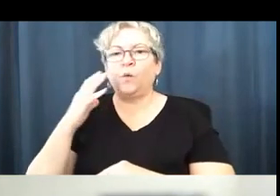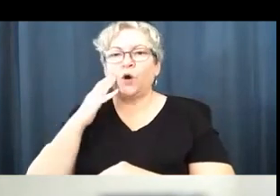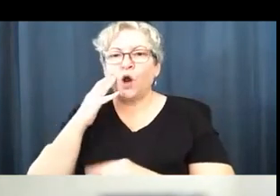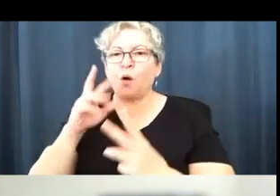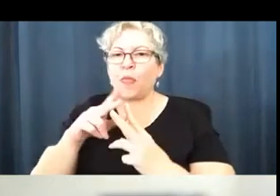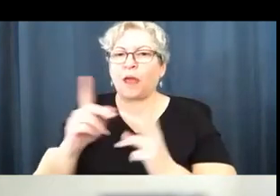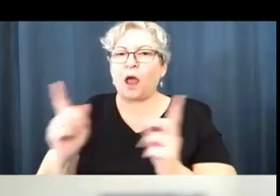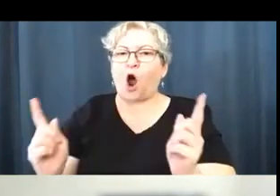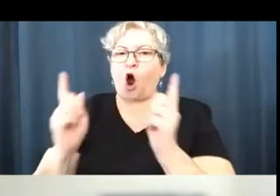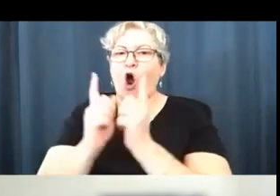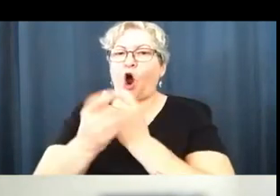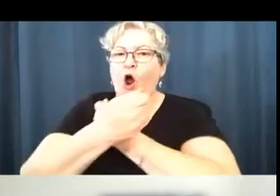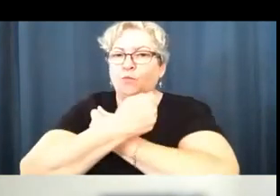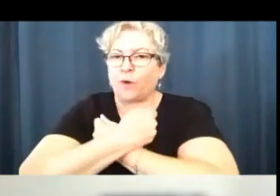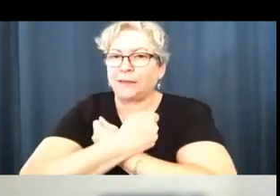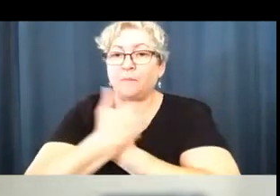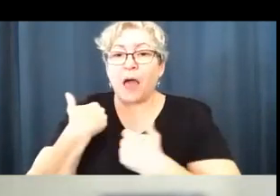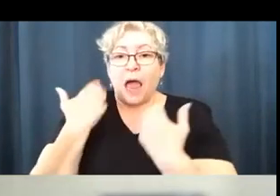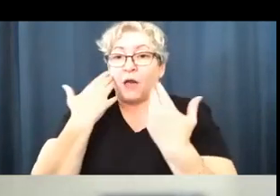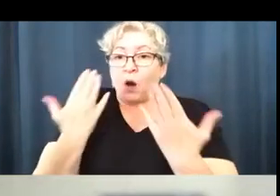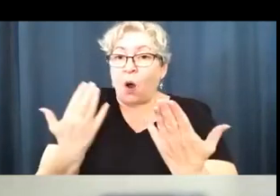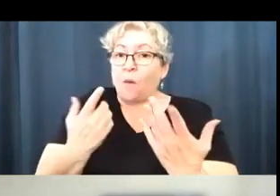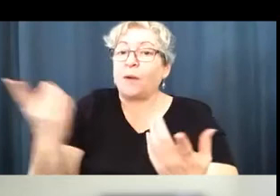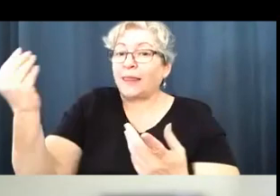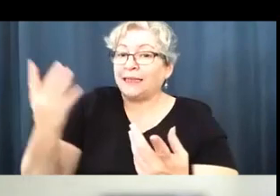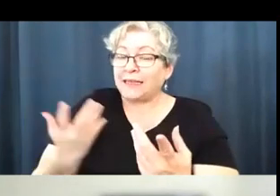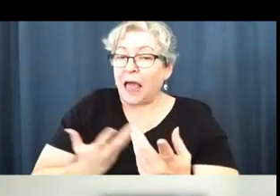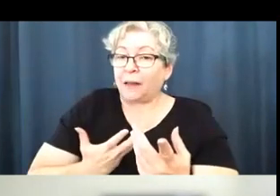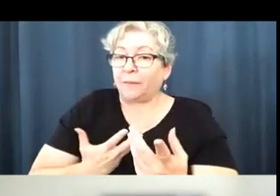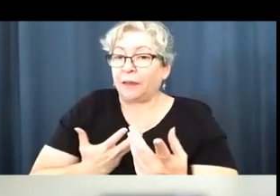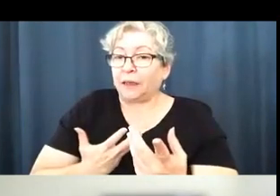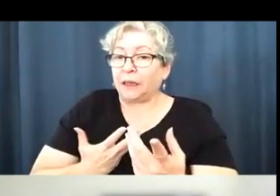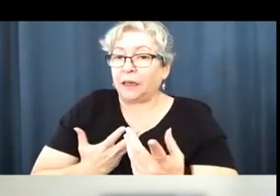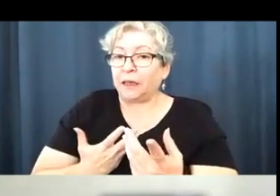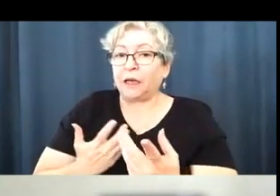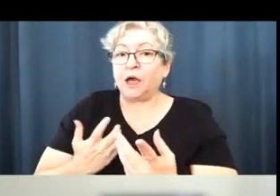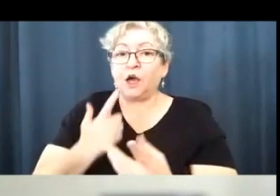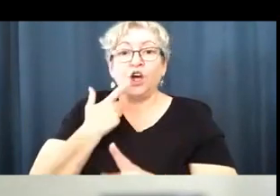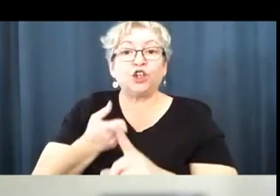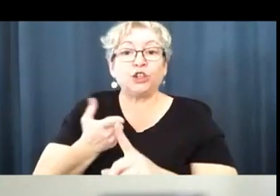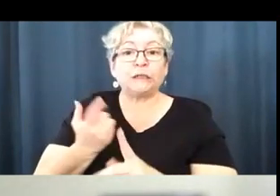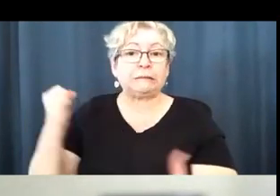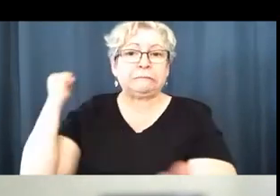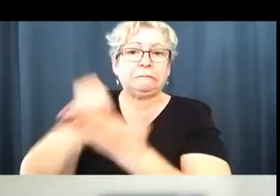but I don't know and my narrator tells me that she's pulling out a knife and stabbing the guy. So, it's really cool, it allows me,